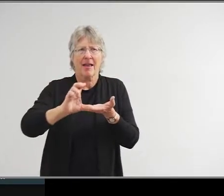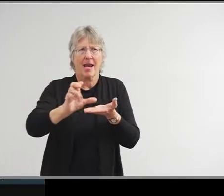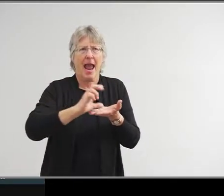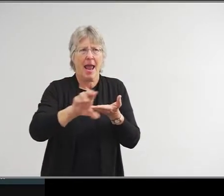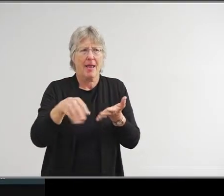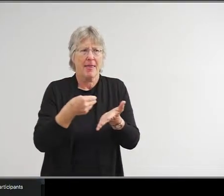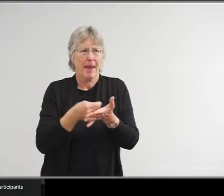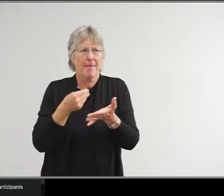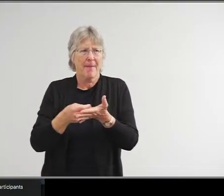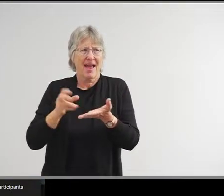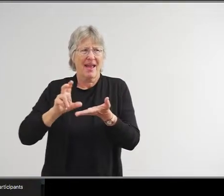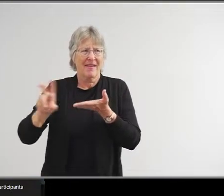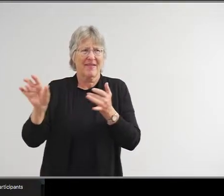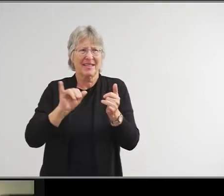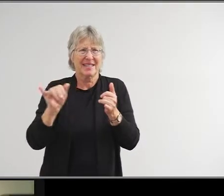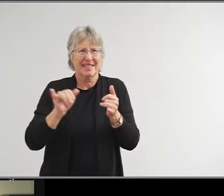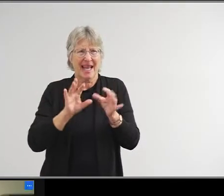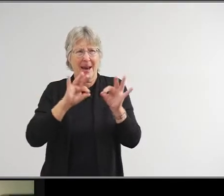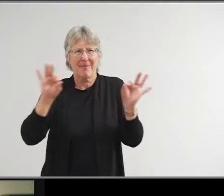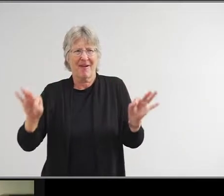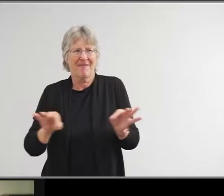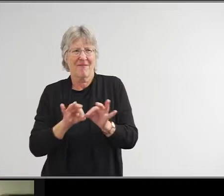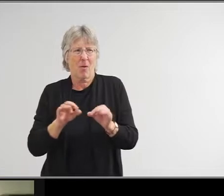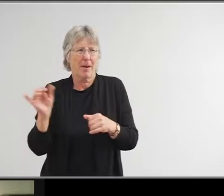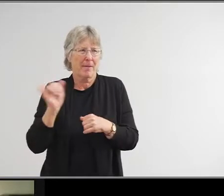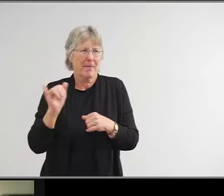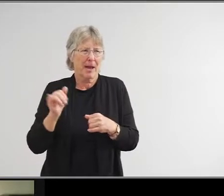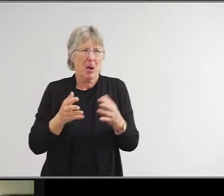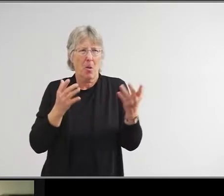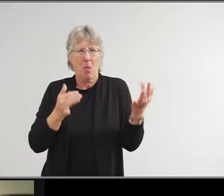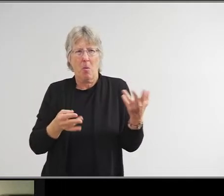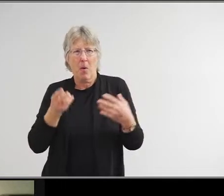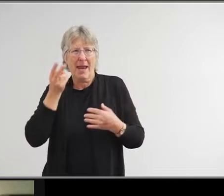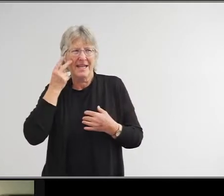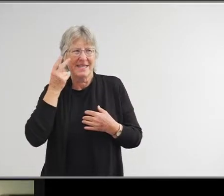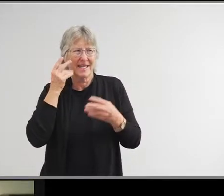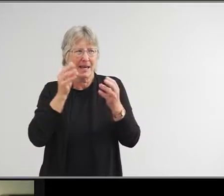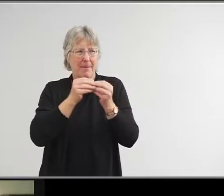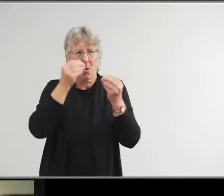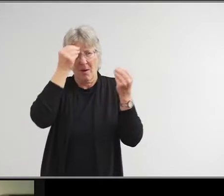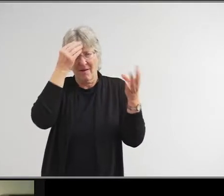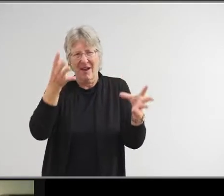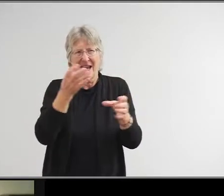in the same format, so it'll be a wait and see, the more information we get about the funding